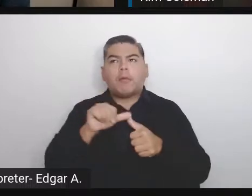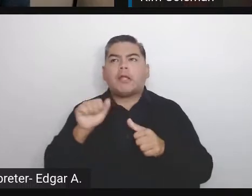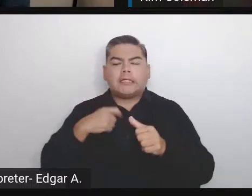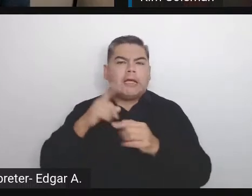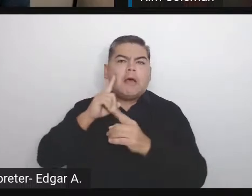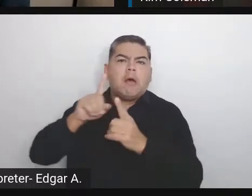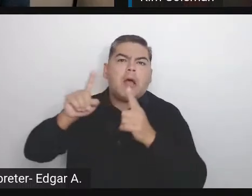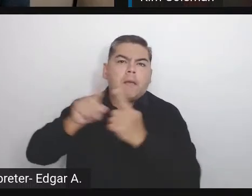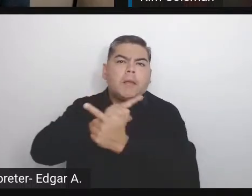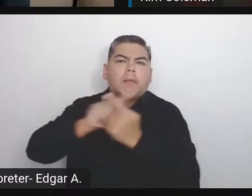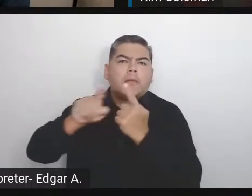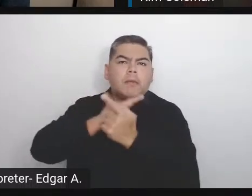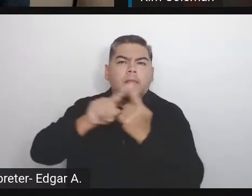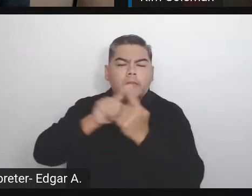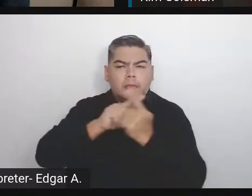until things like this provide still remember how much